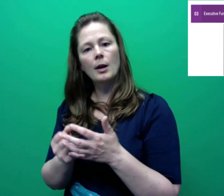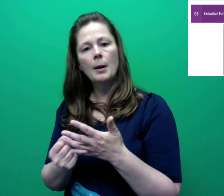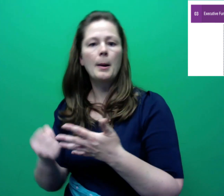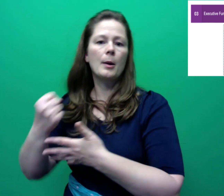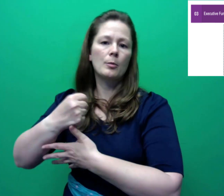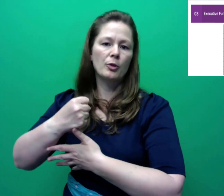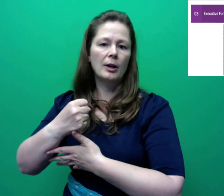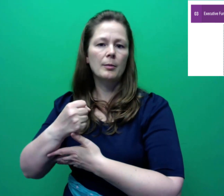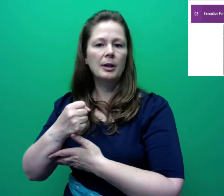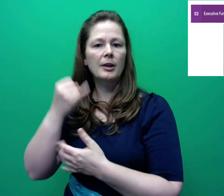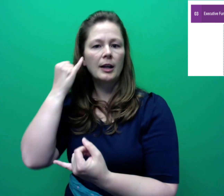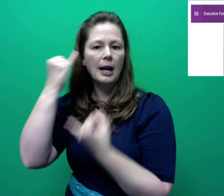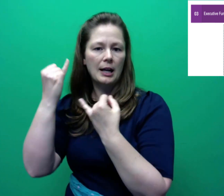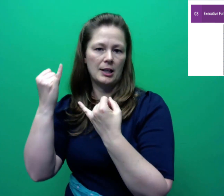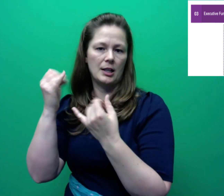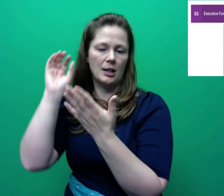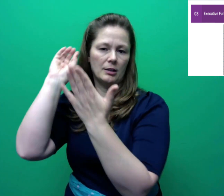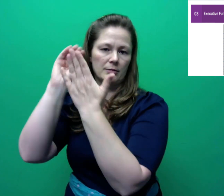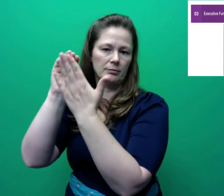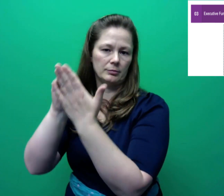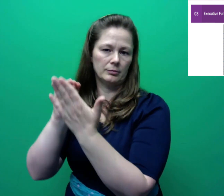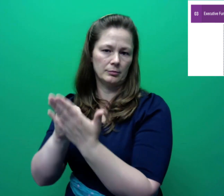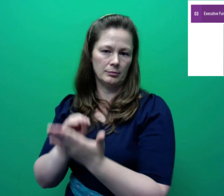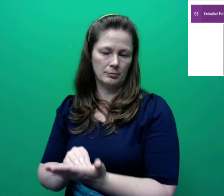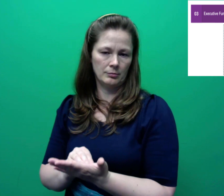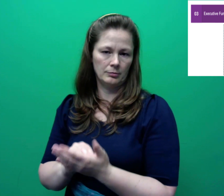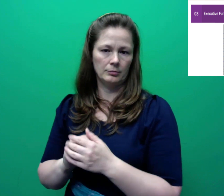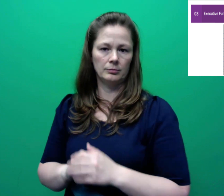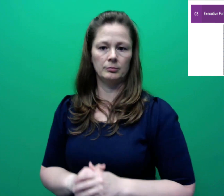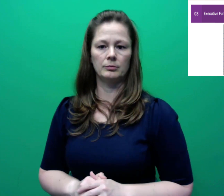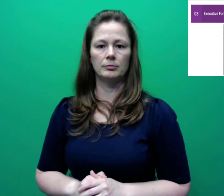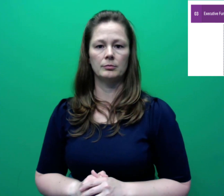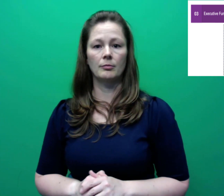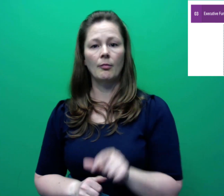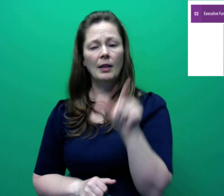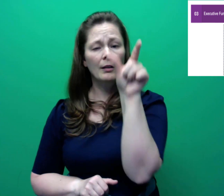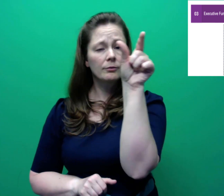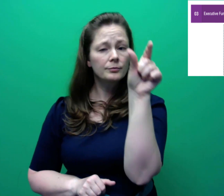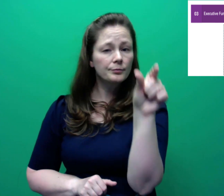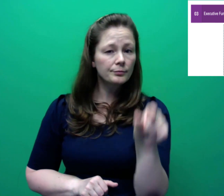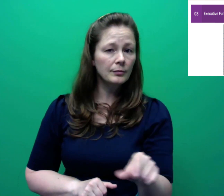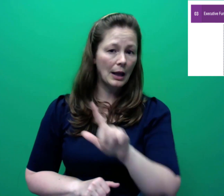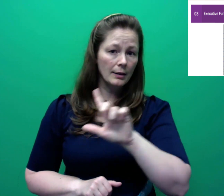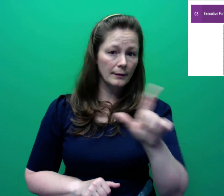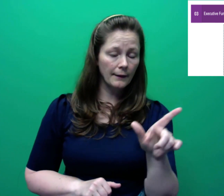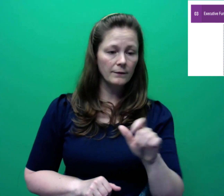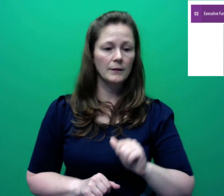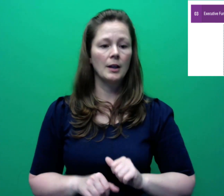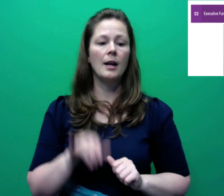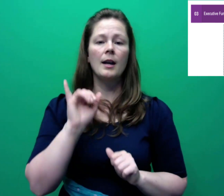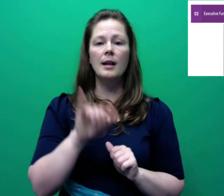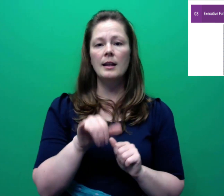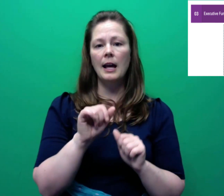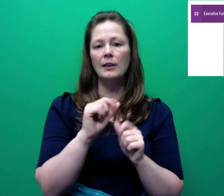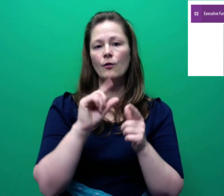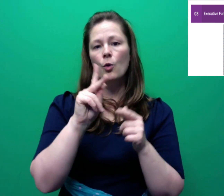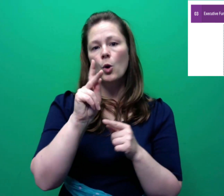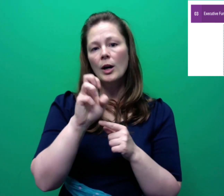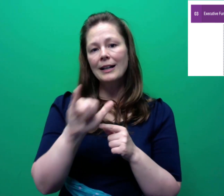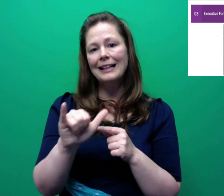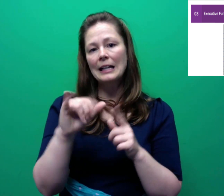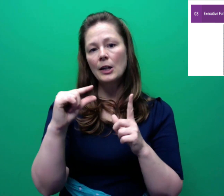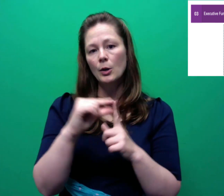there is a big column where you put down the big ideas, the small column on the